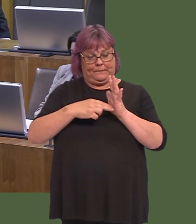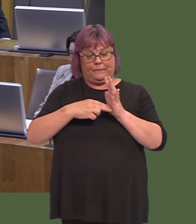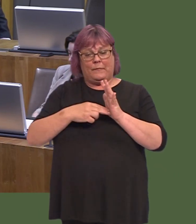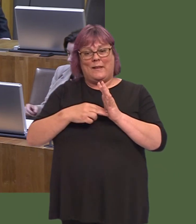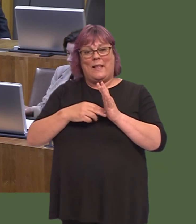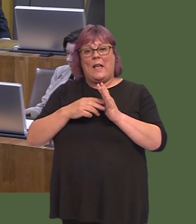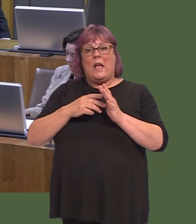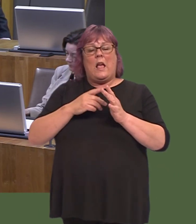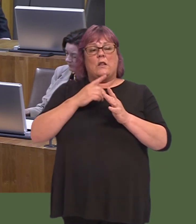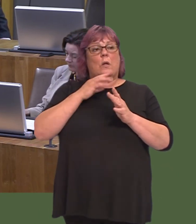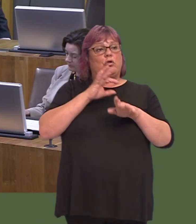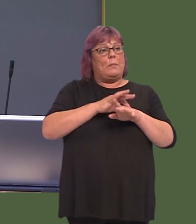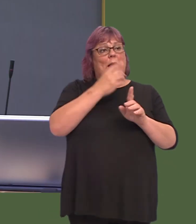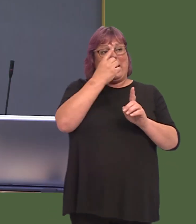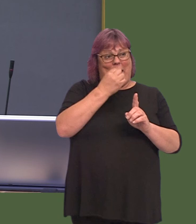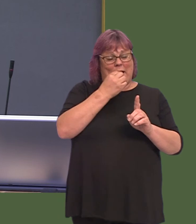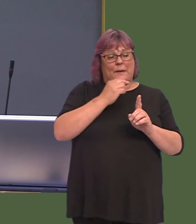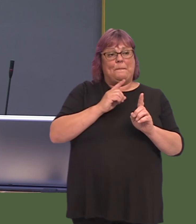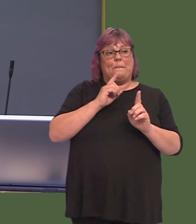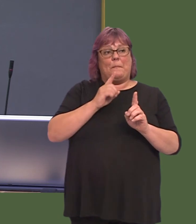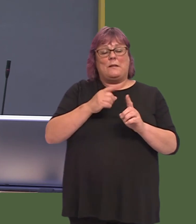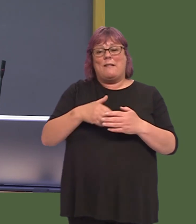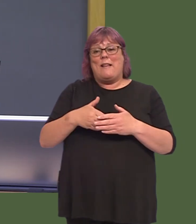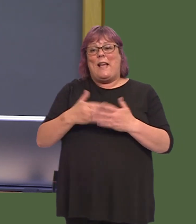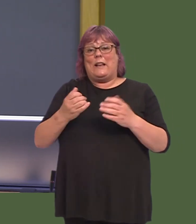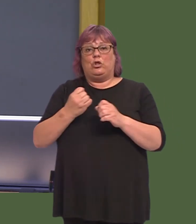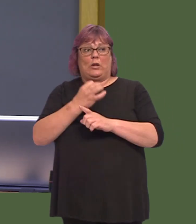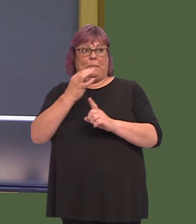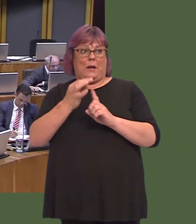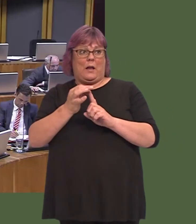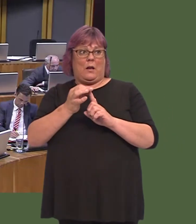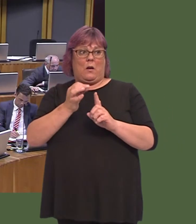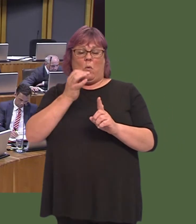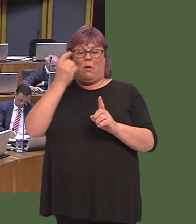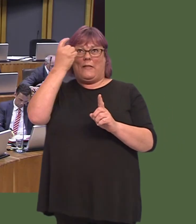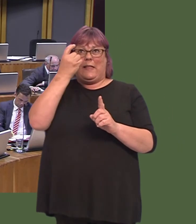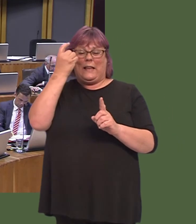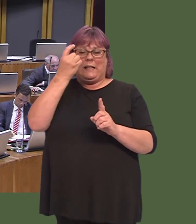There's no restriction on GPs doing that, but, of course, any GP is going to ask the question, 'Well, is this something I should be doing?